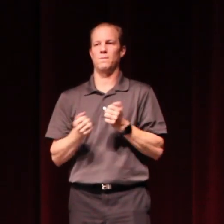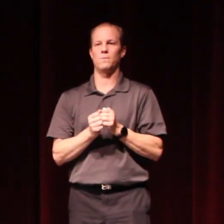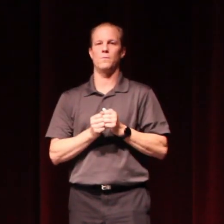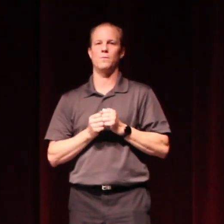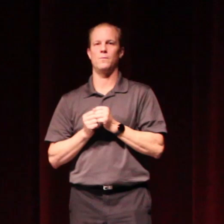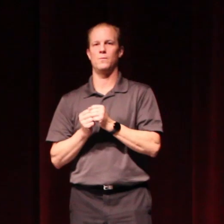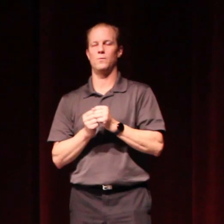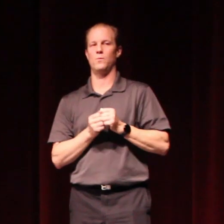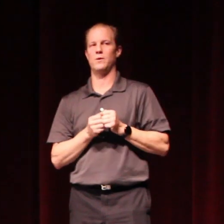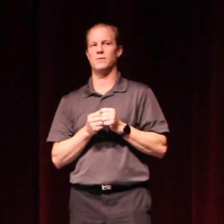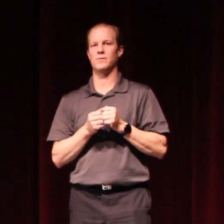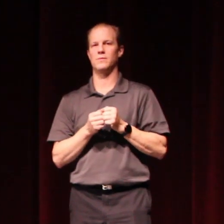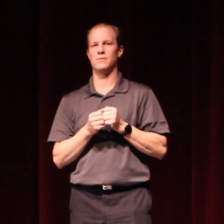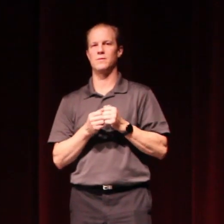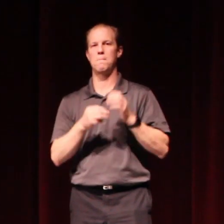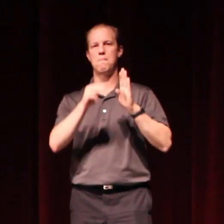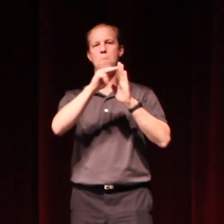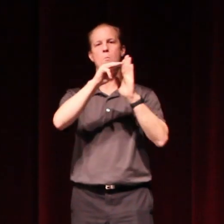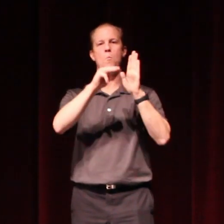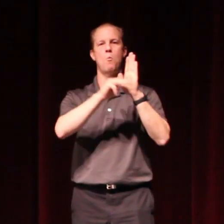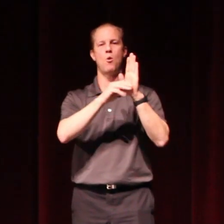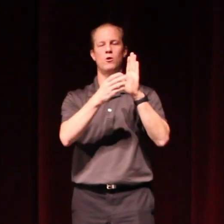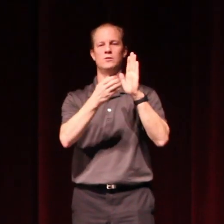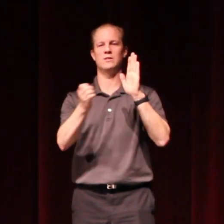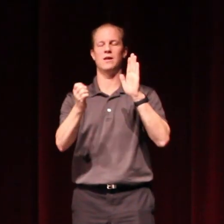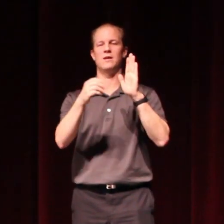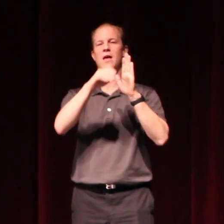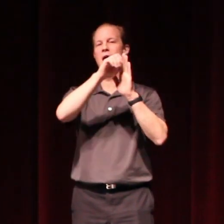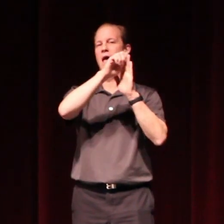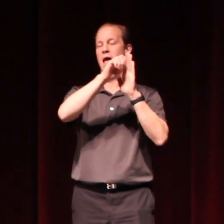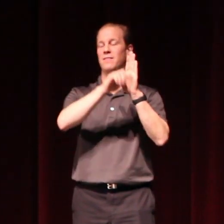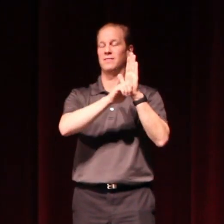morals and ethics behind it as well. That's all I have.